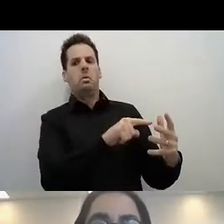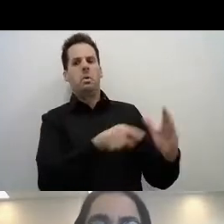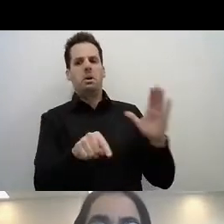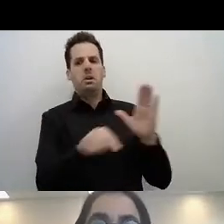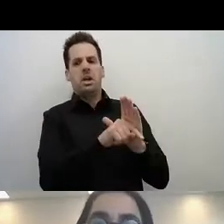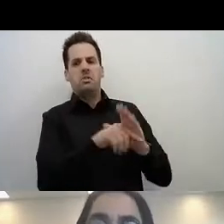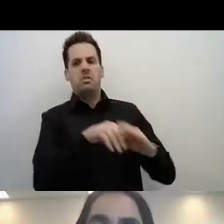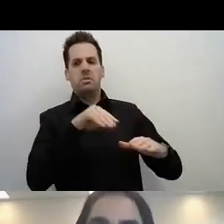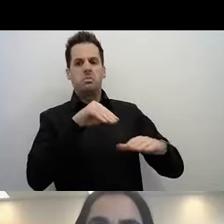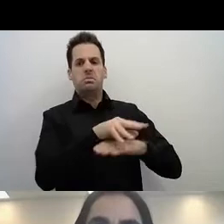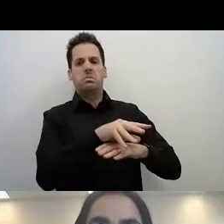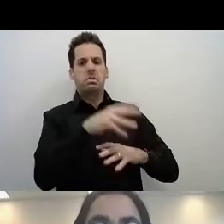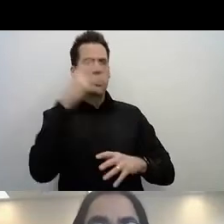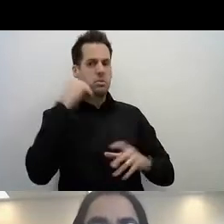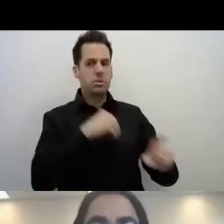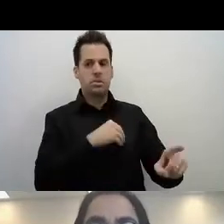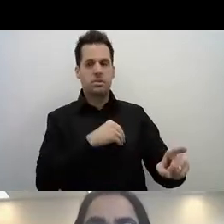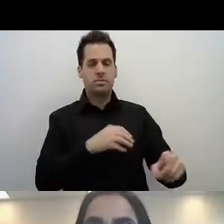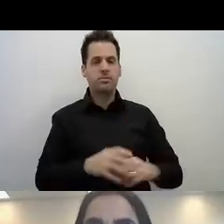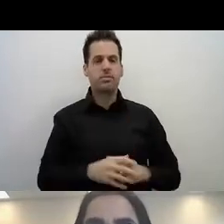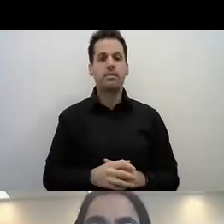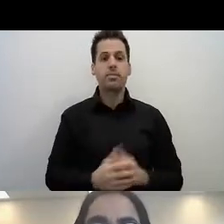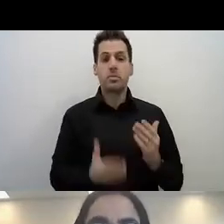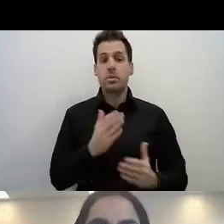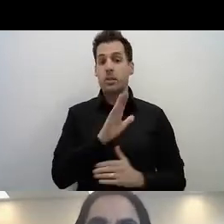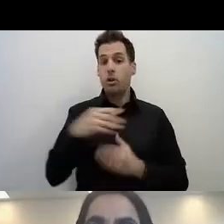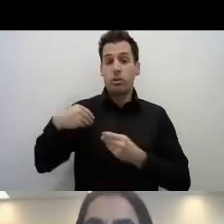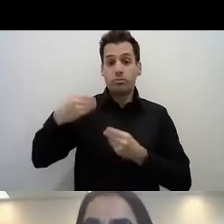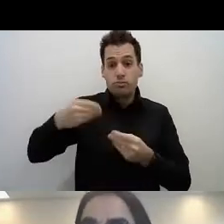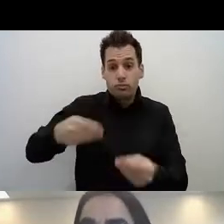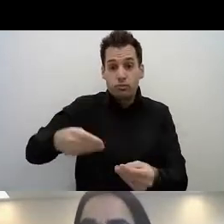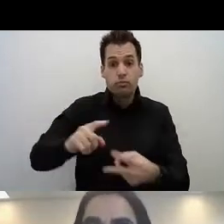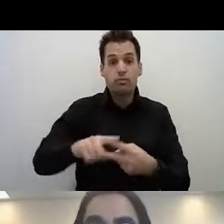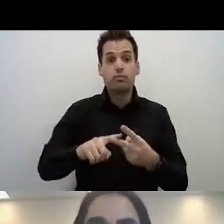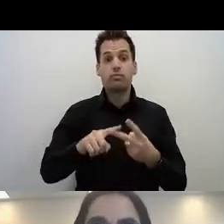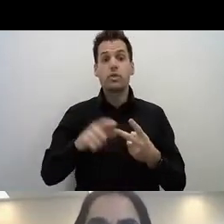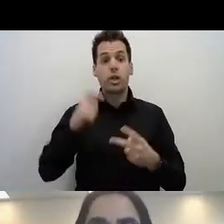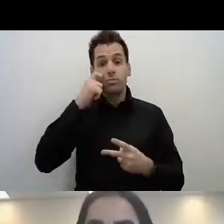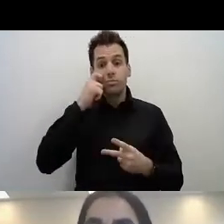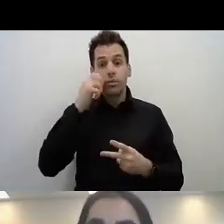like your ancestry including your race your nationality or your ethnicity your